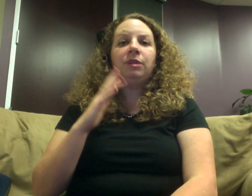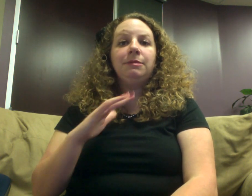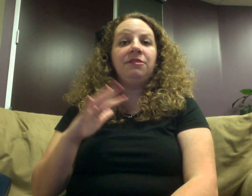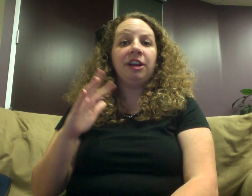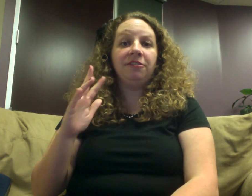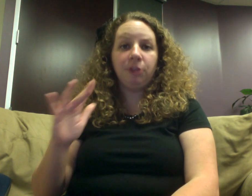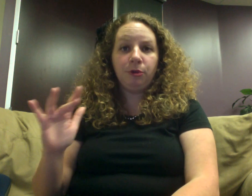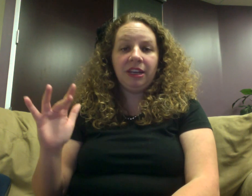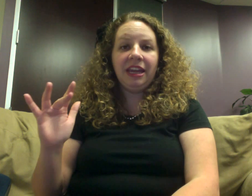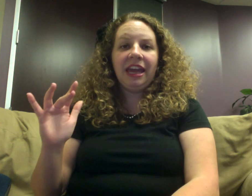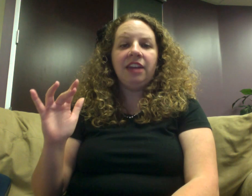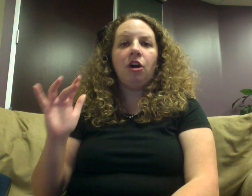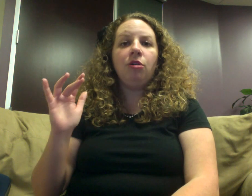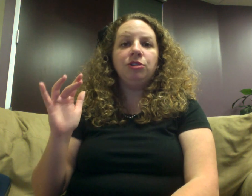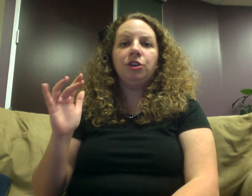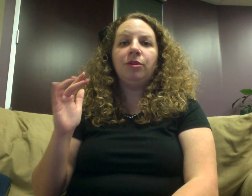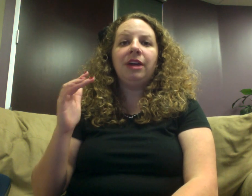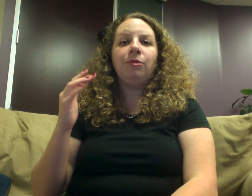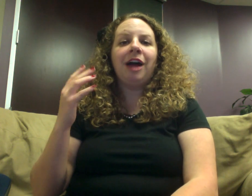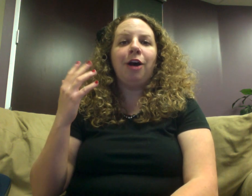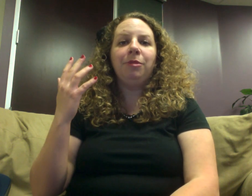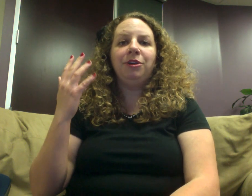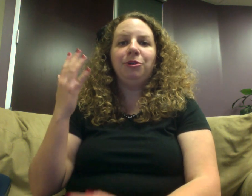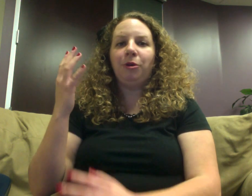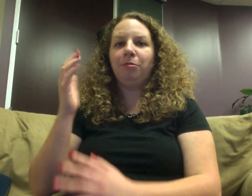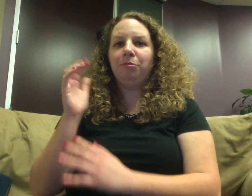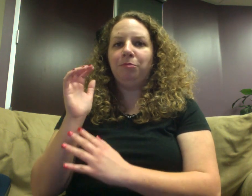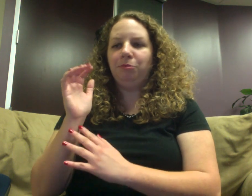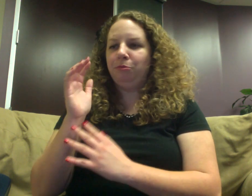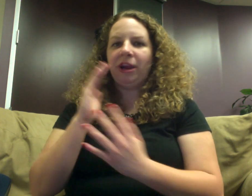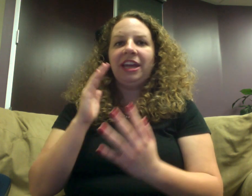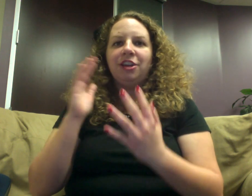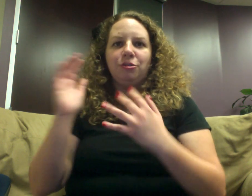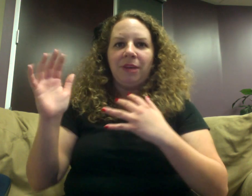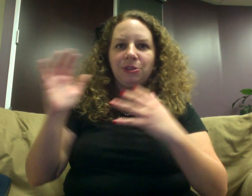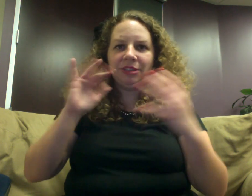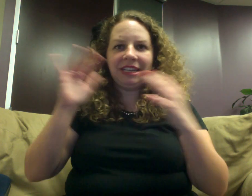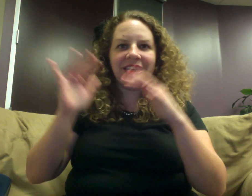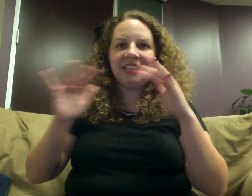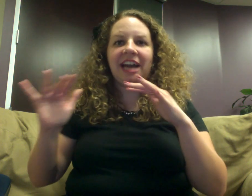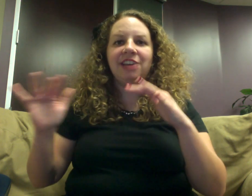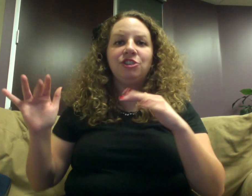want to be very fluid and also, it will help your brain and your muscle to connect as you're